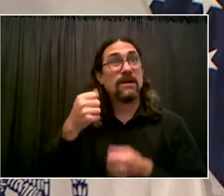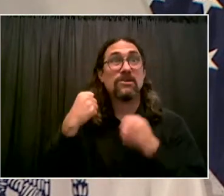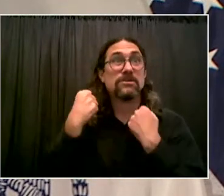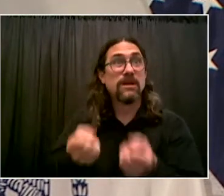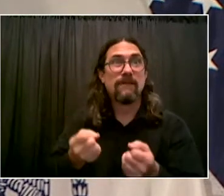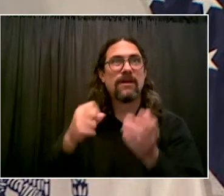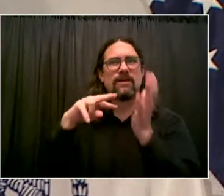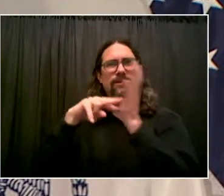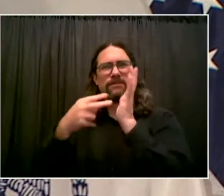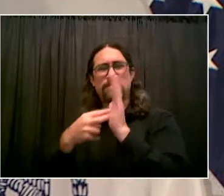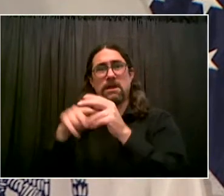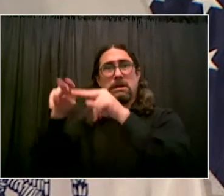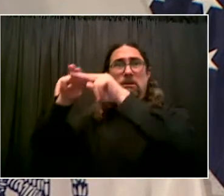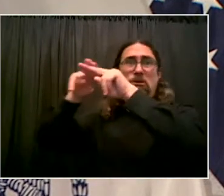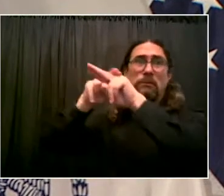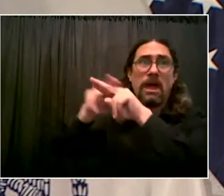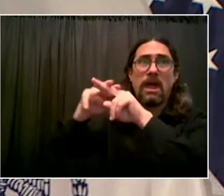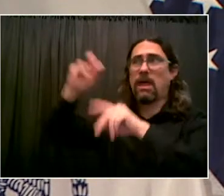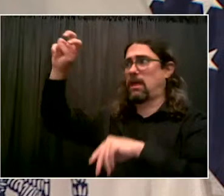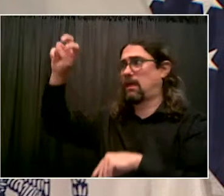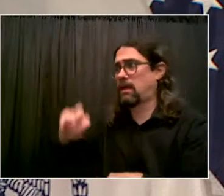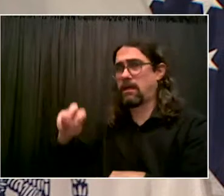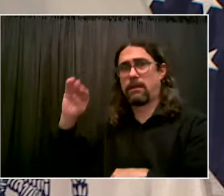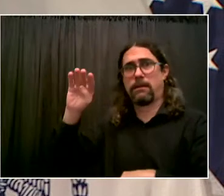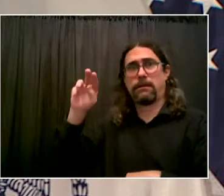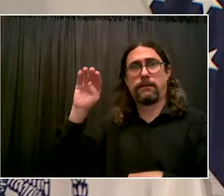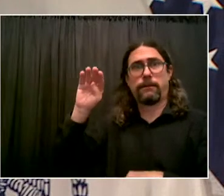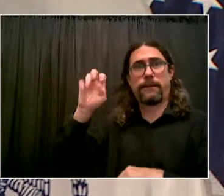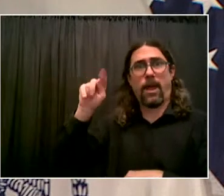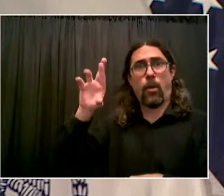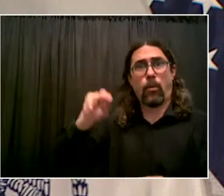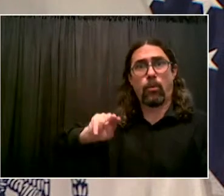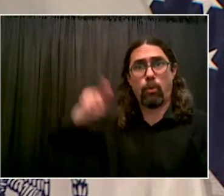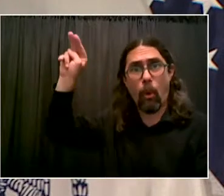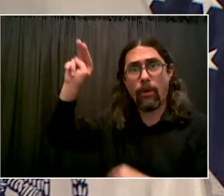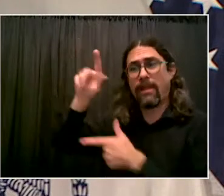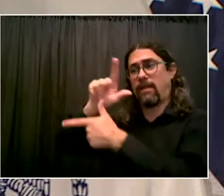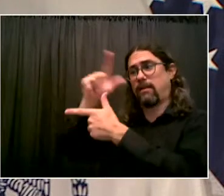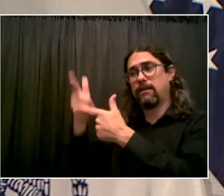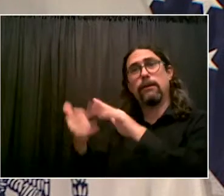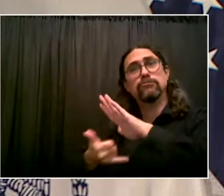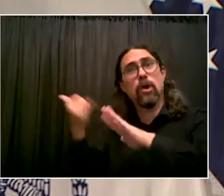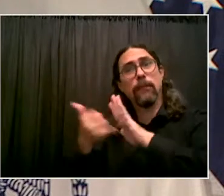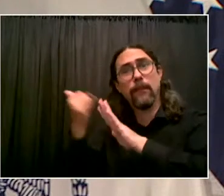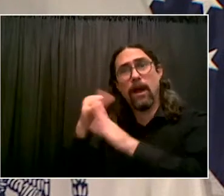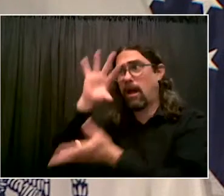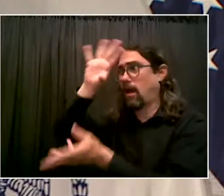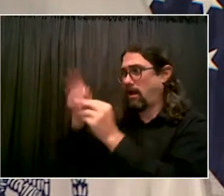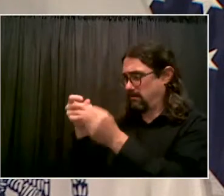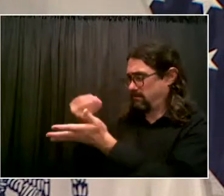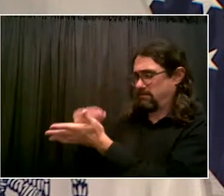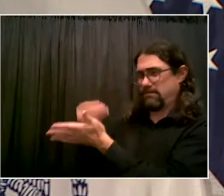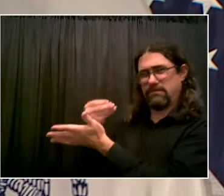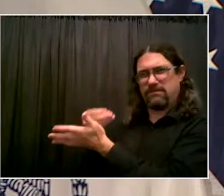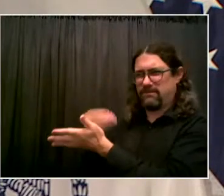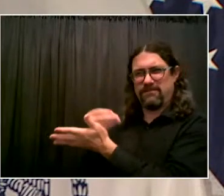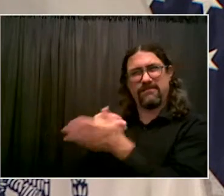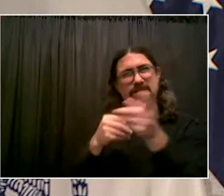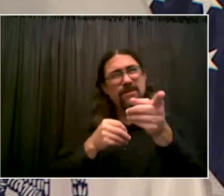THE METRO.